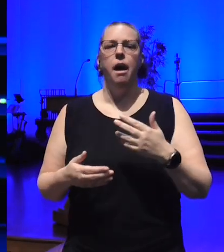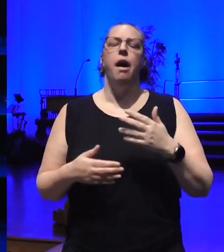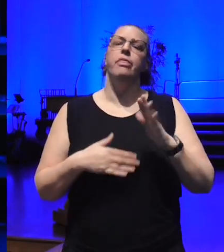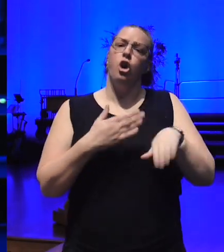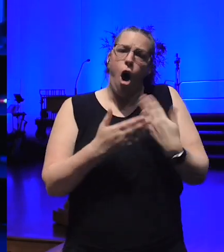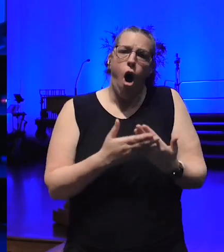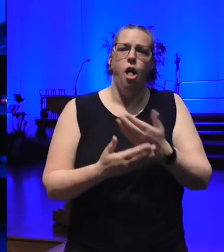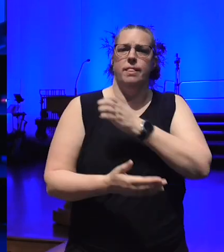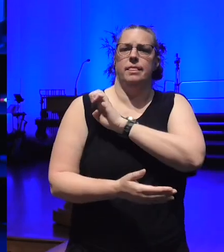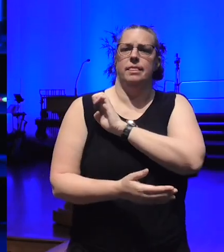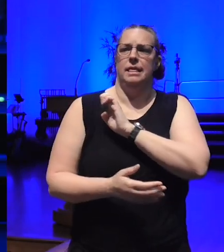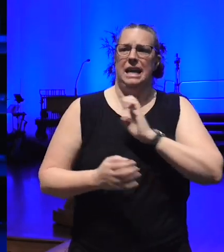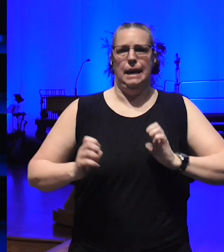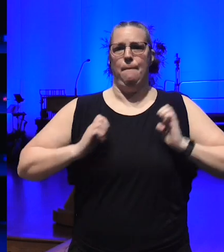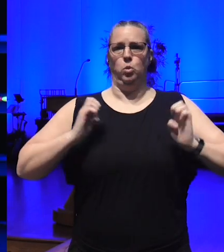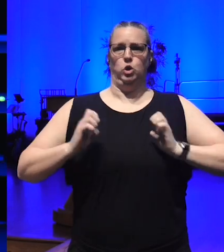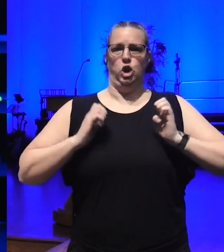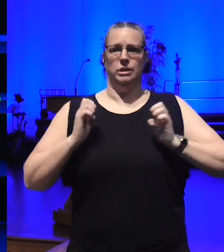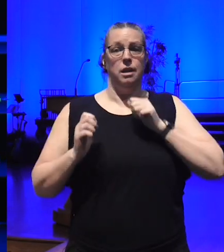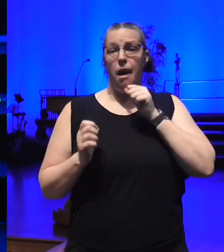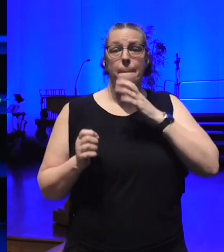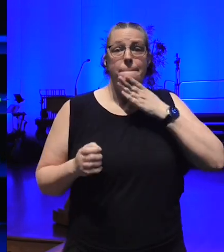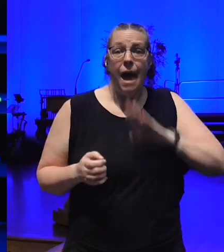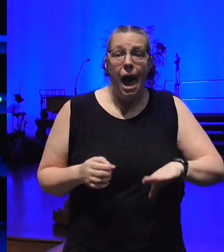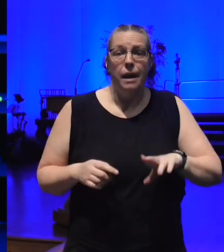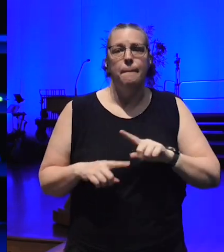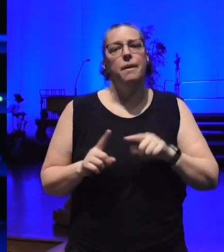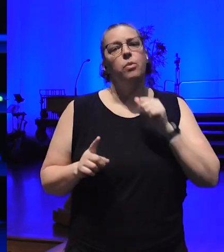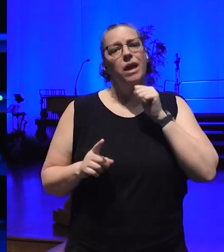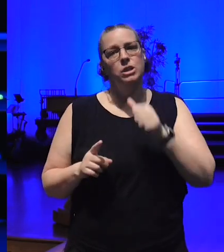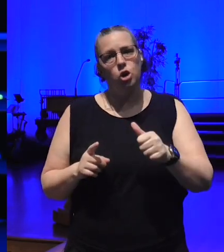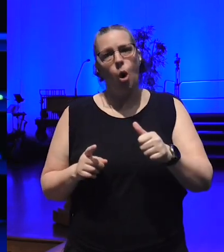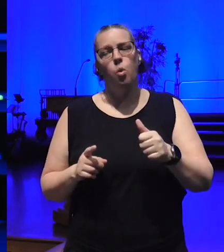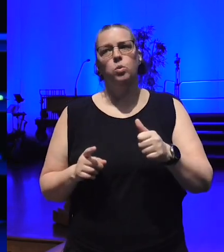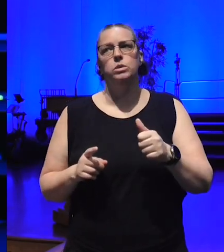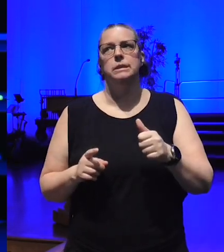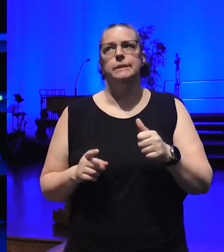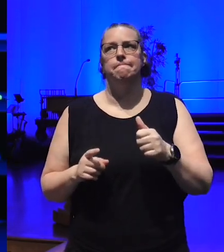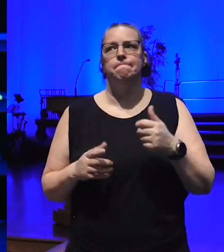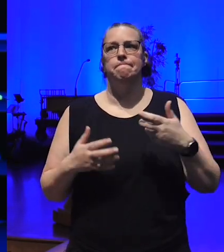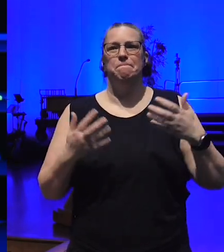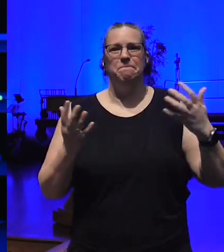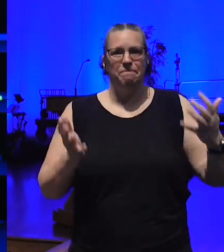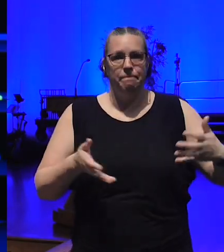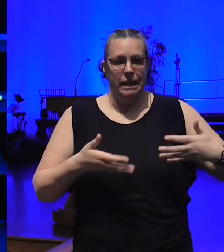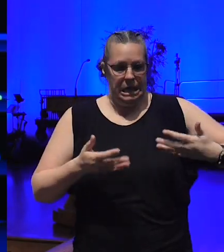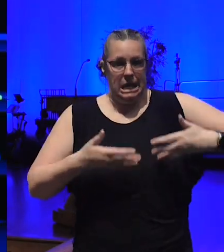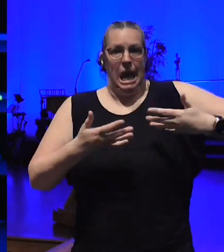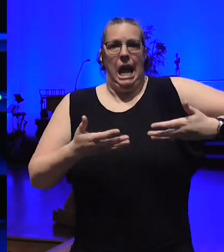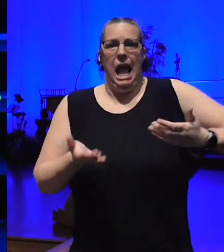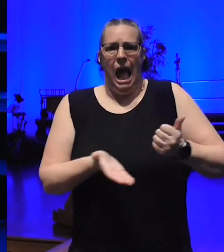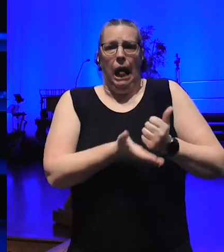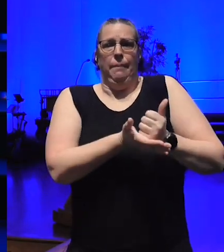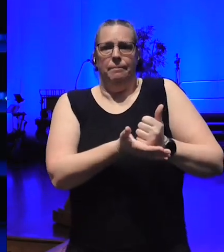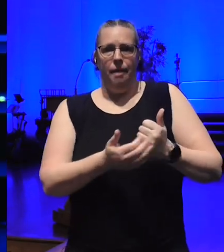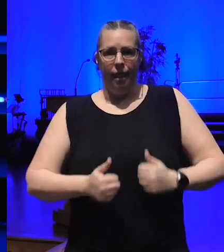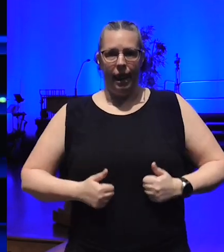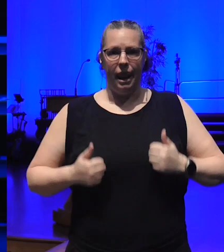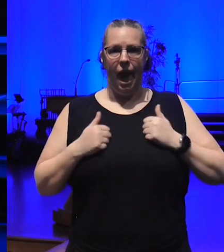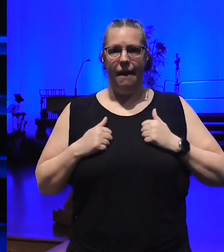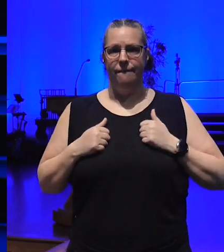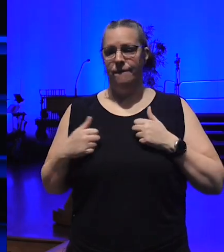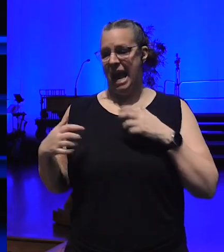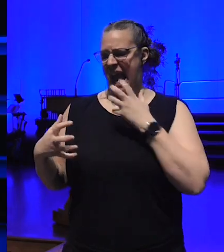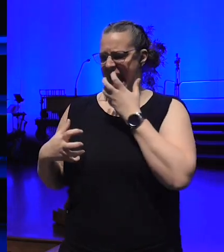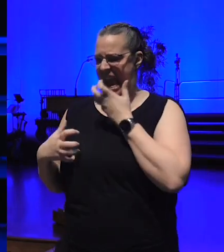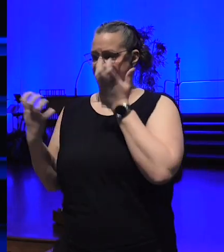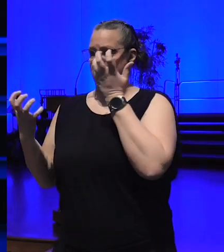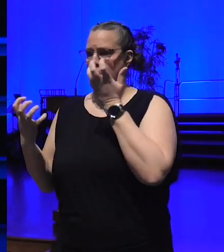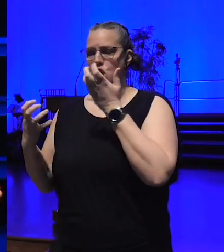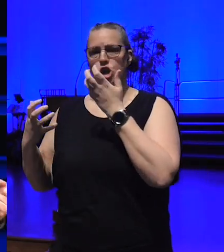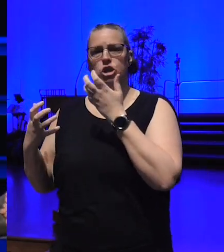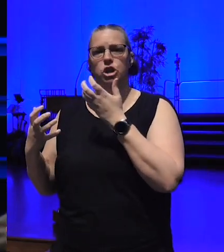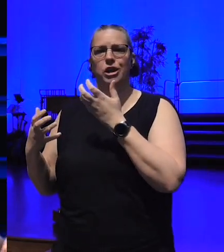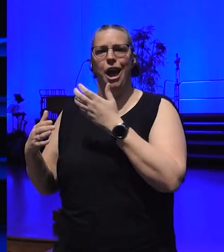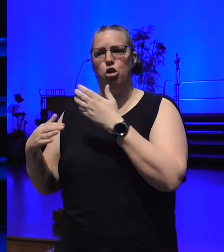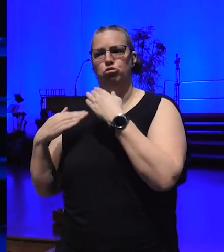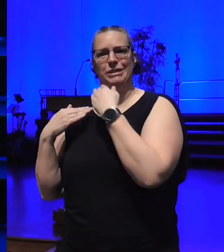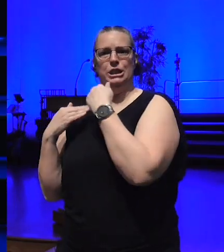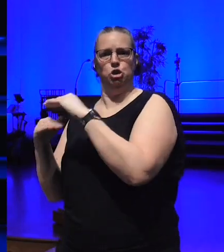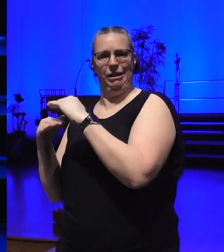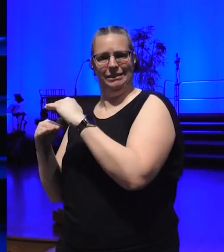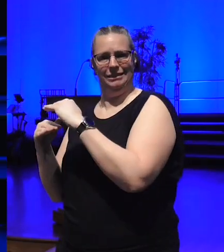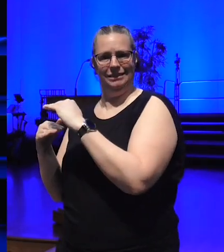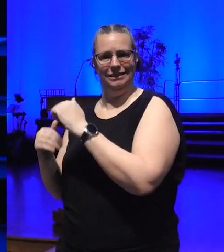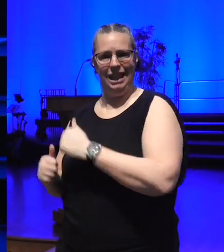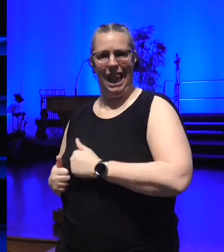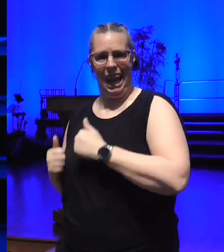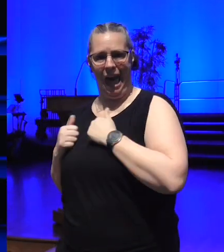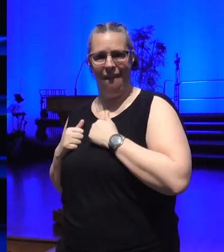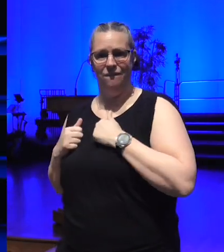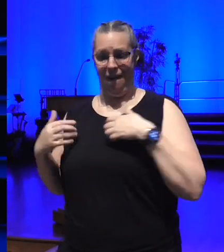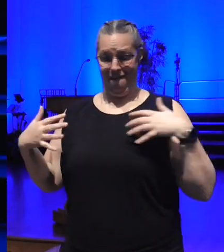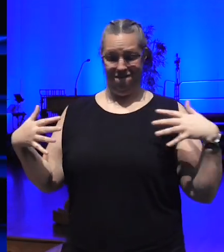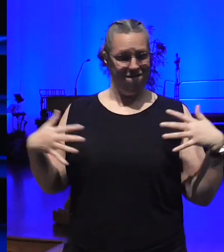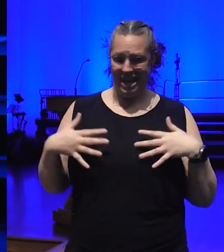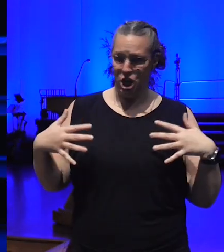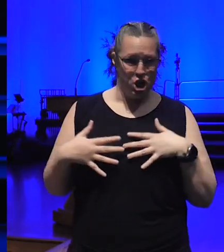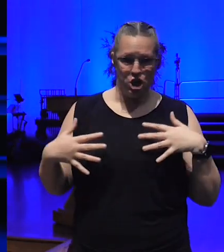just don't create life anger restricts life fear avoids life depression is an adversary